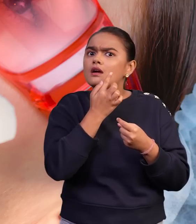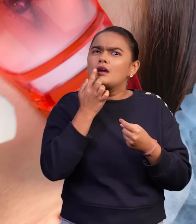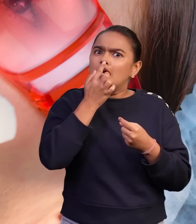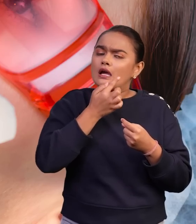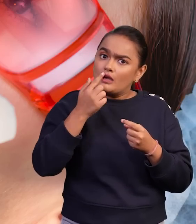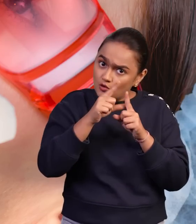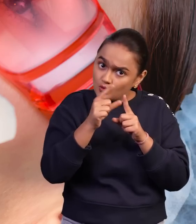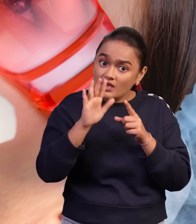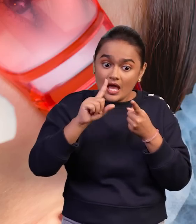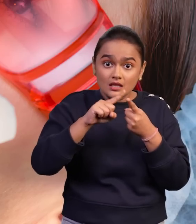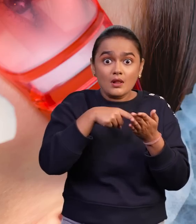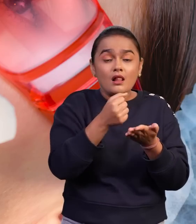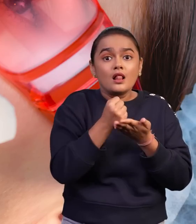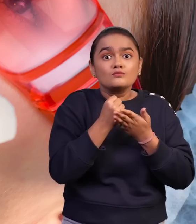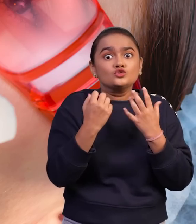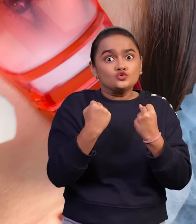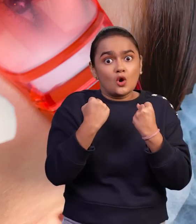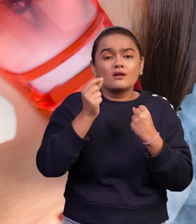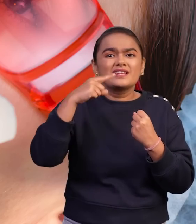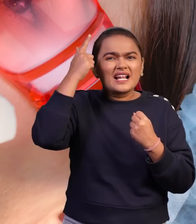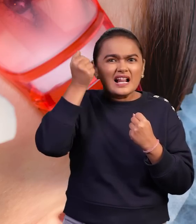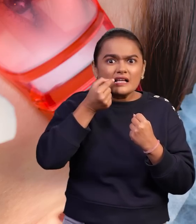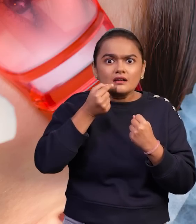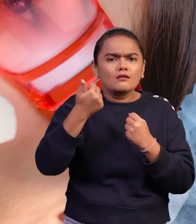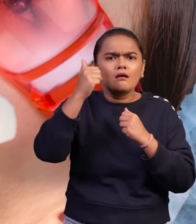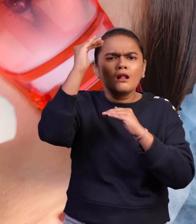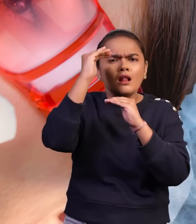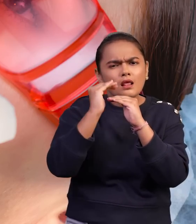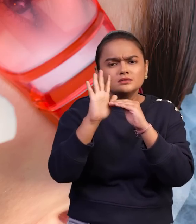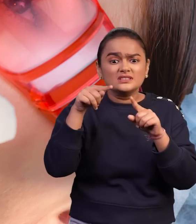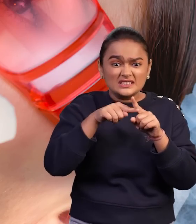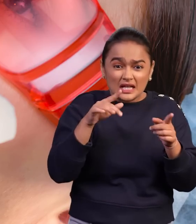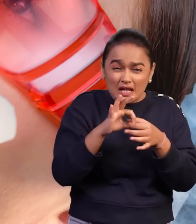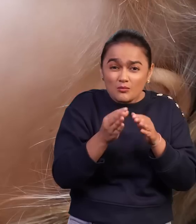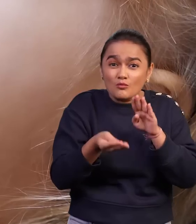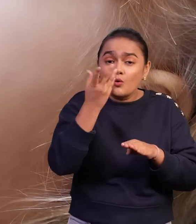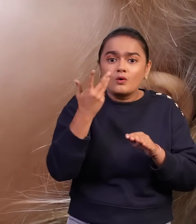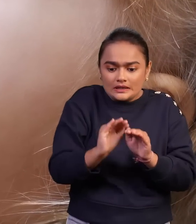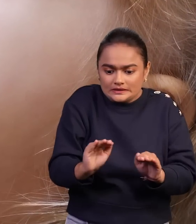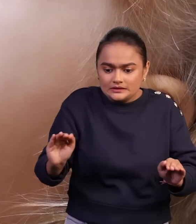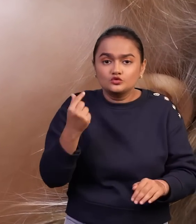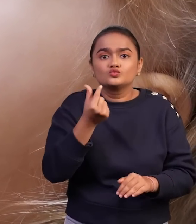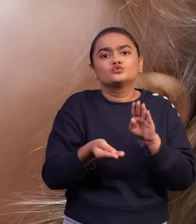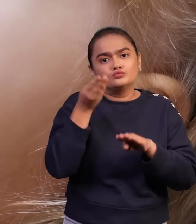It strengthens the enamel and reduces the chances of cavities. It is especially helpful for kids.